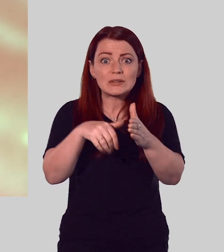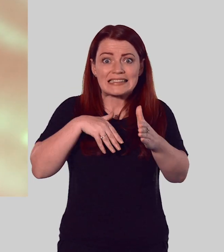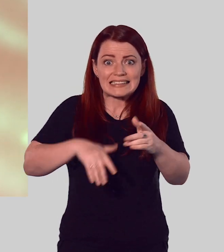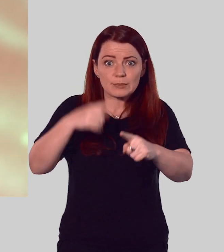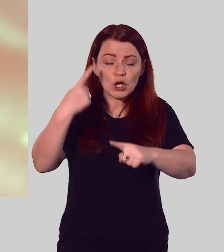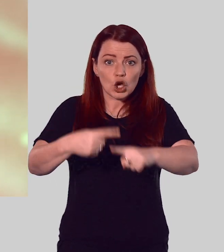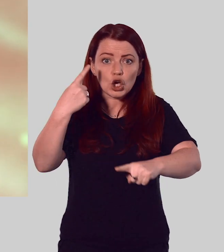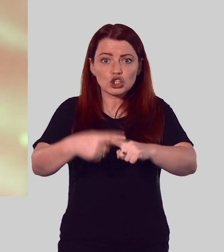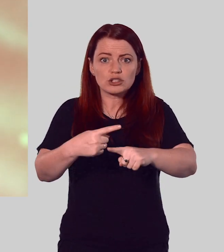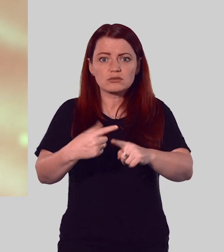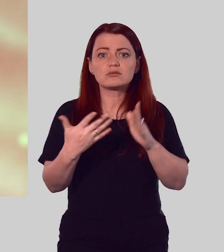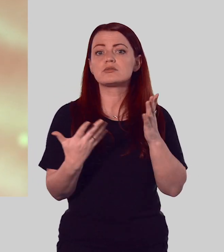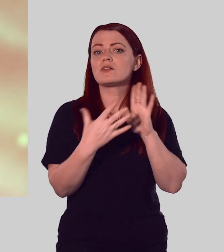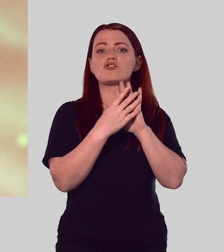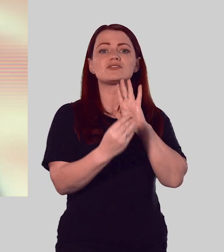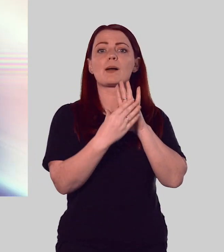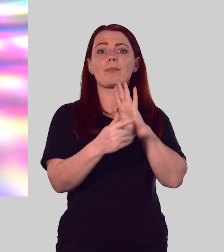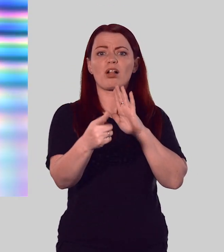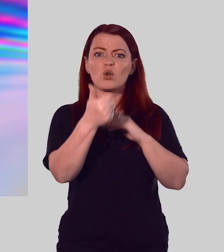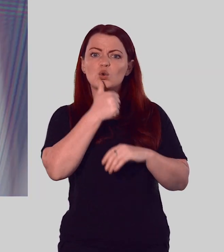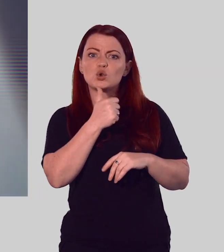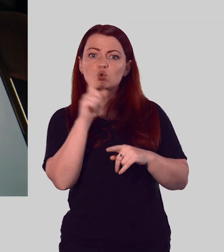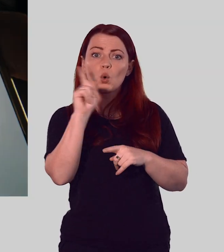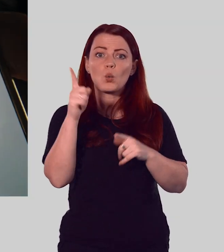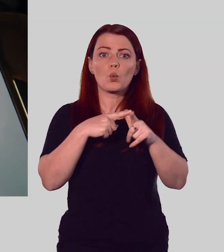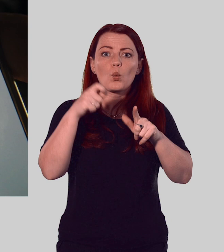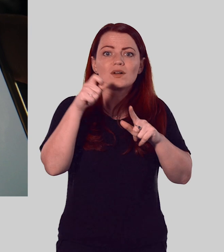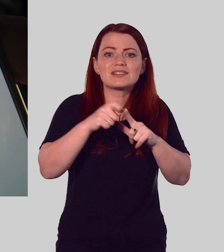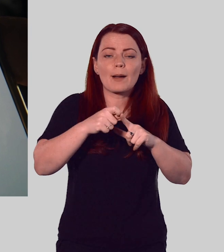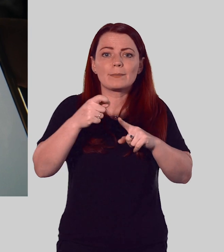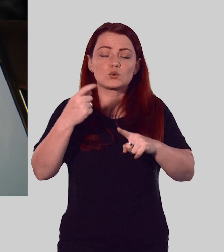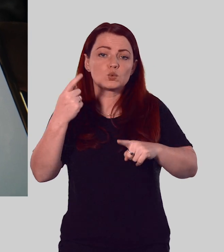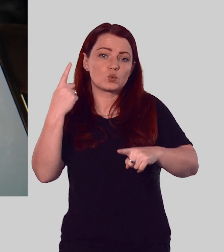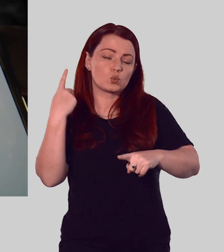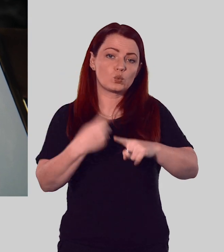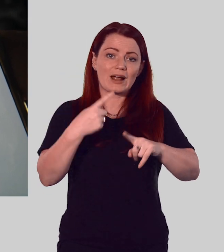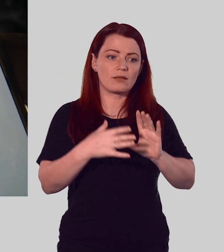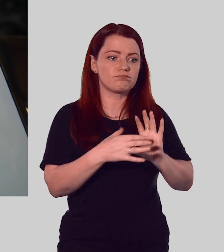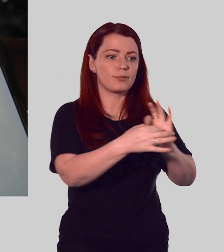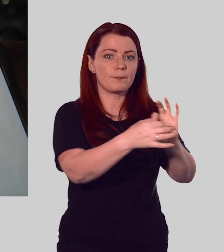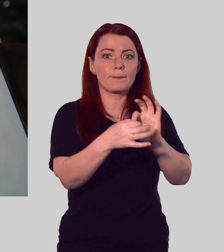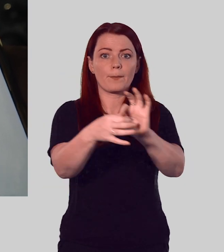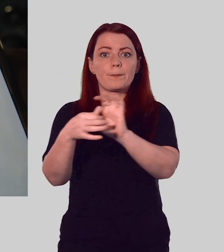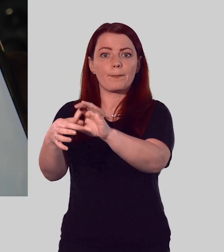for example you could use Whatsapp to easily, quickly engage a group and even